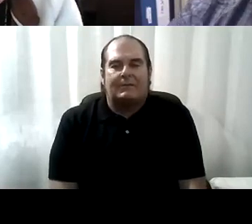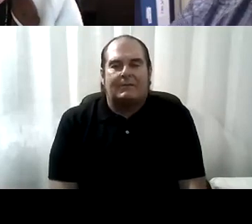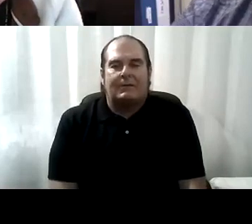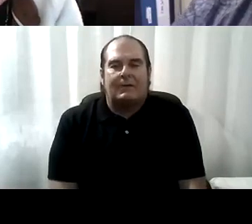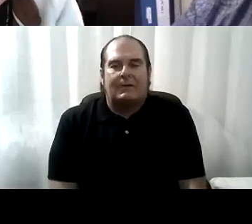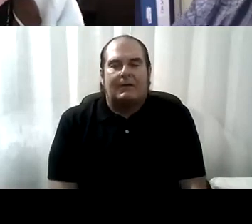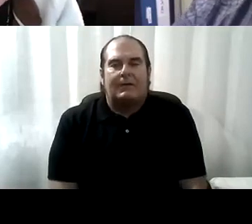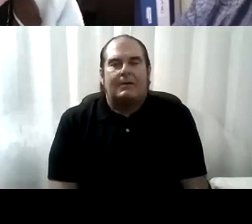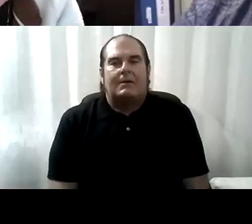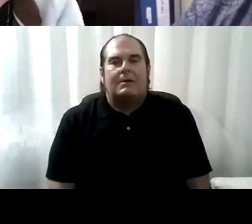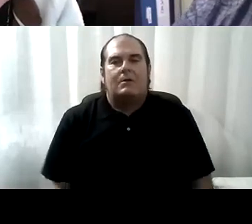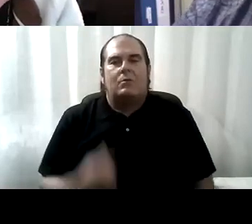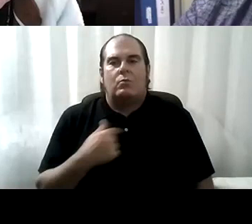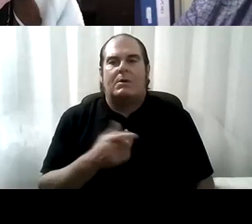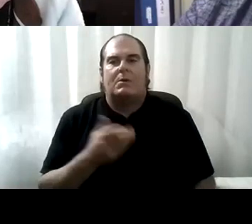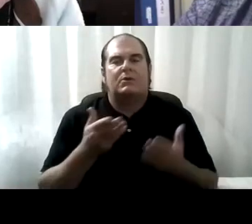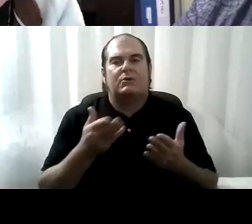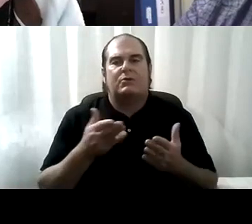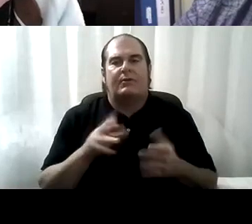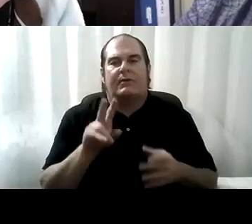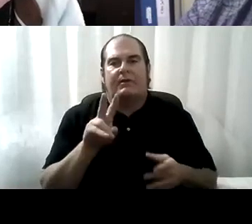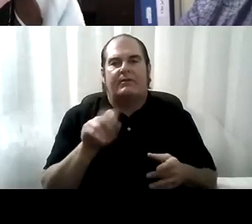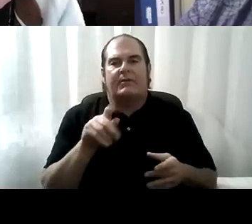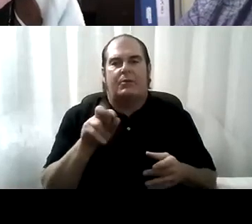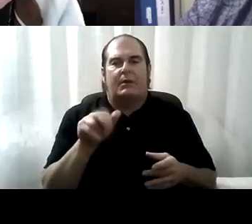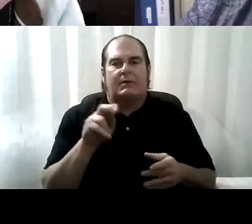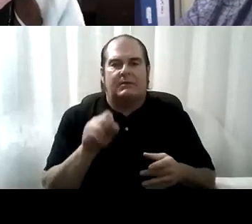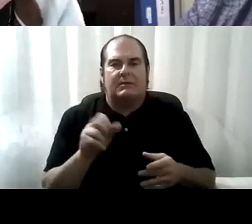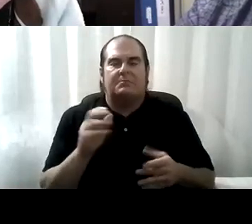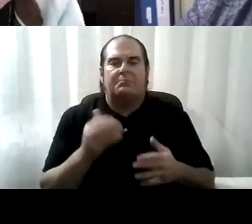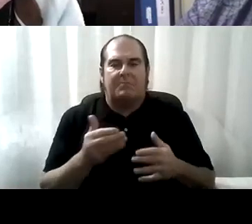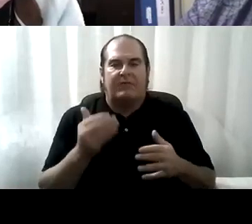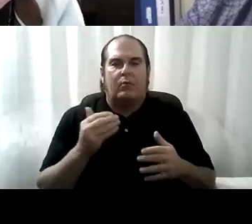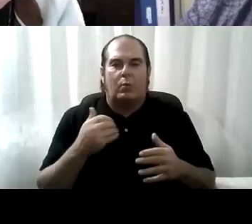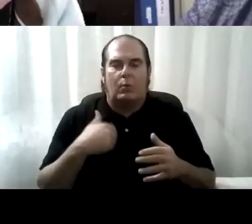We were serving veterans before becoming certified. We had a veteran peer coordinator.